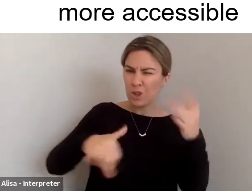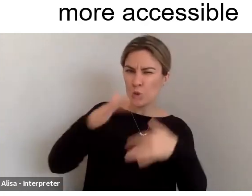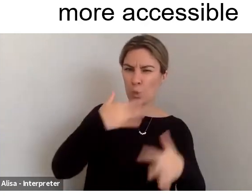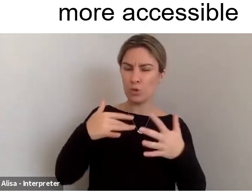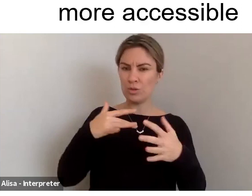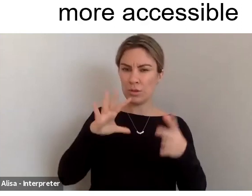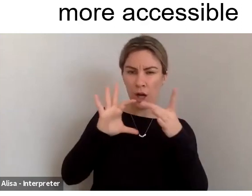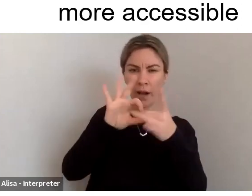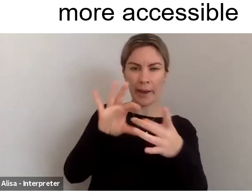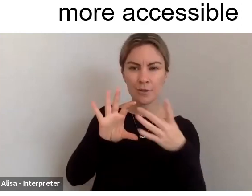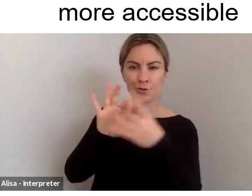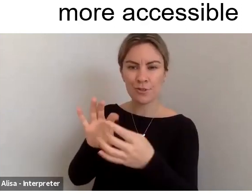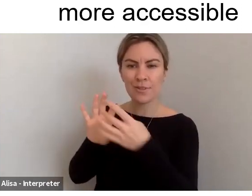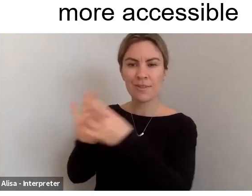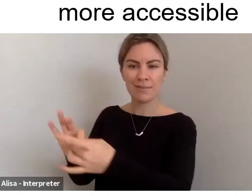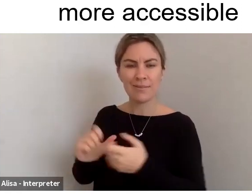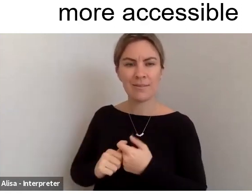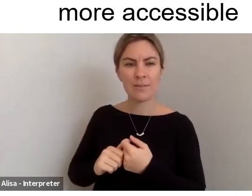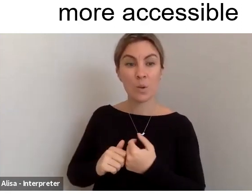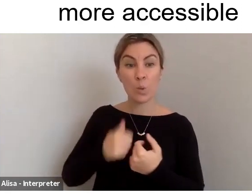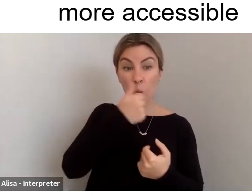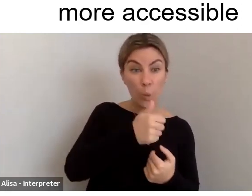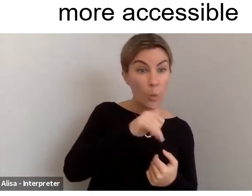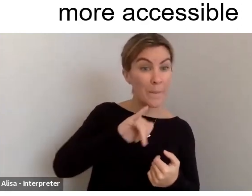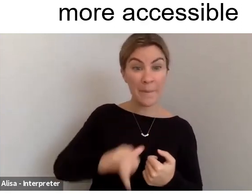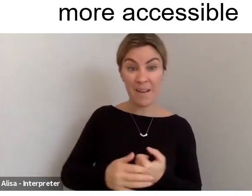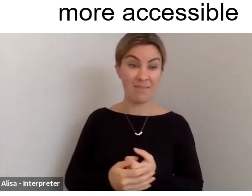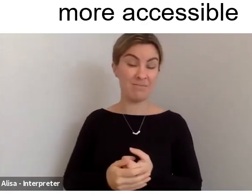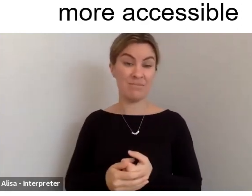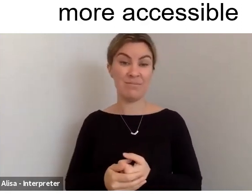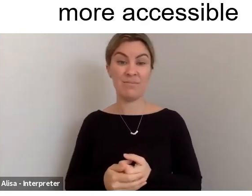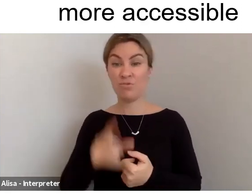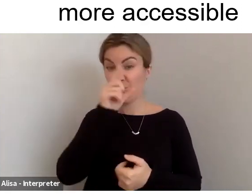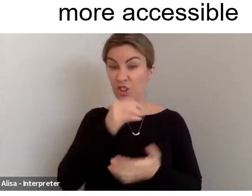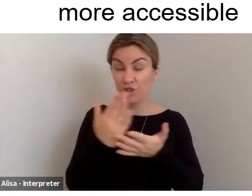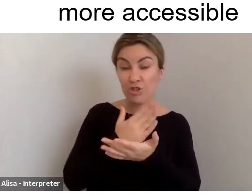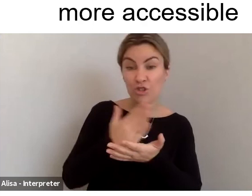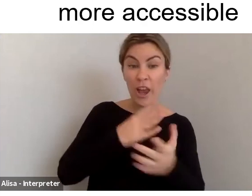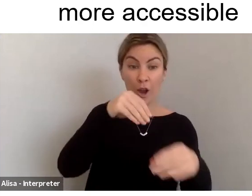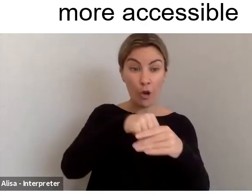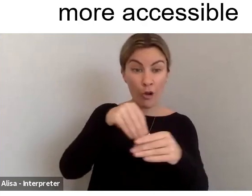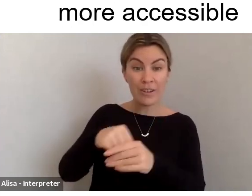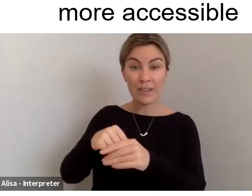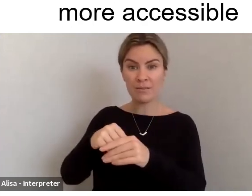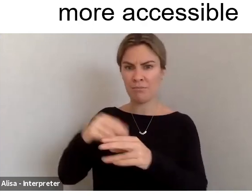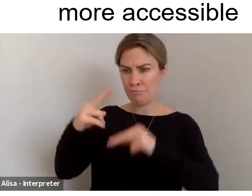Good and bad. You can share content, you can build people up, you can educate